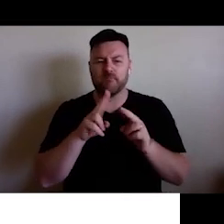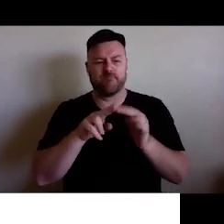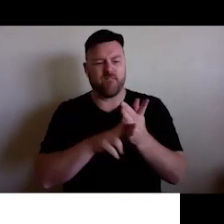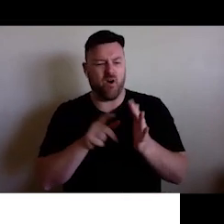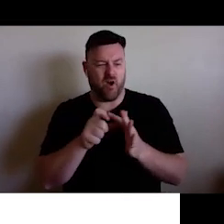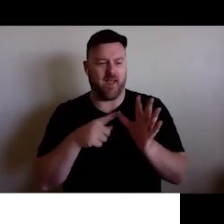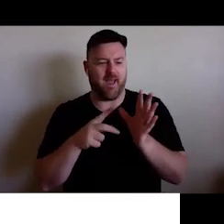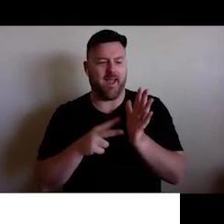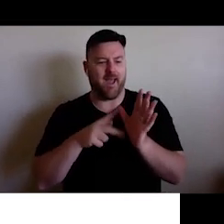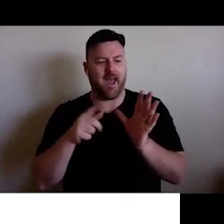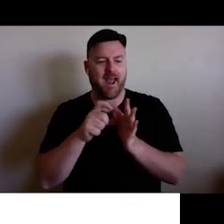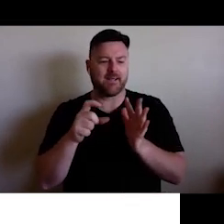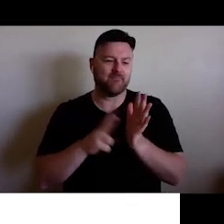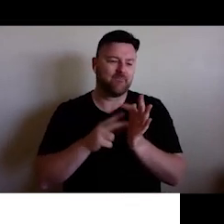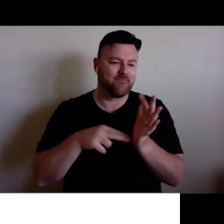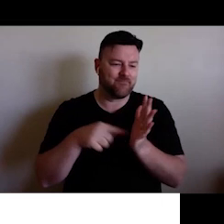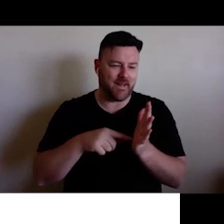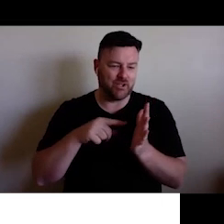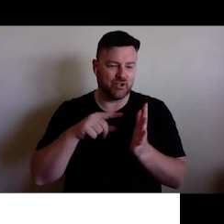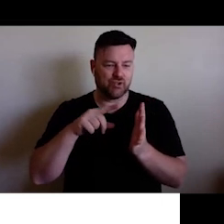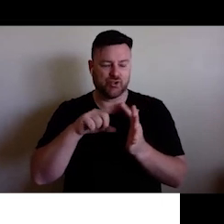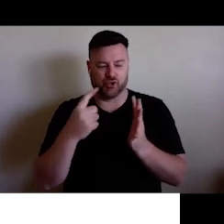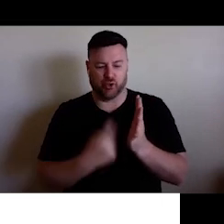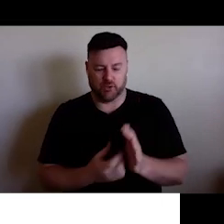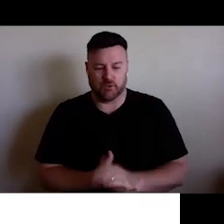somebody in the computer-games world. He was famous in the '80s and